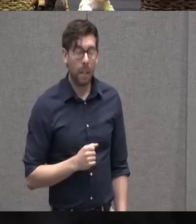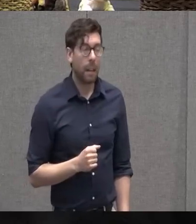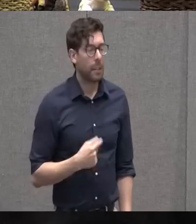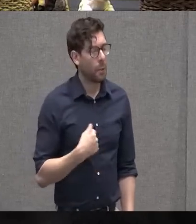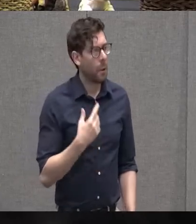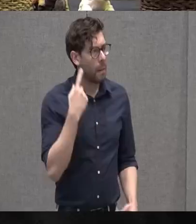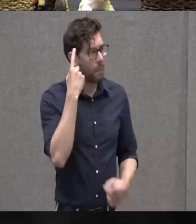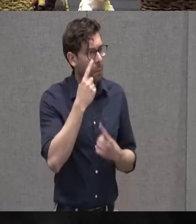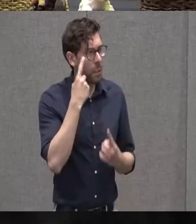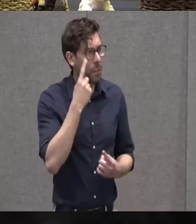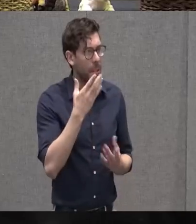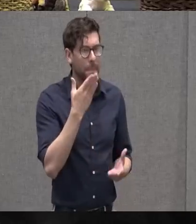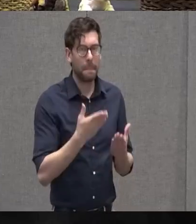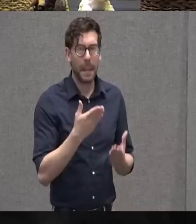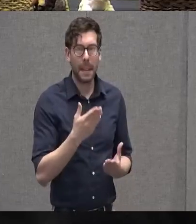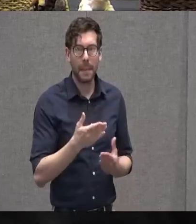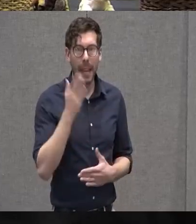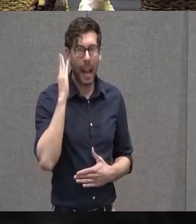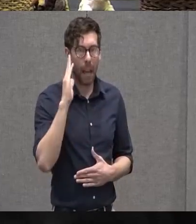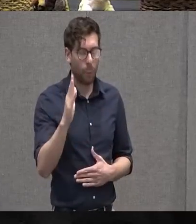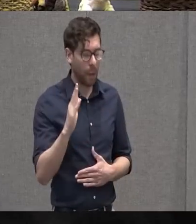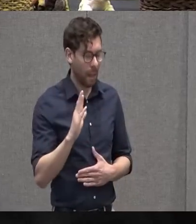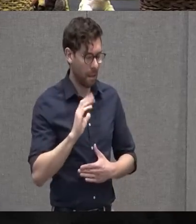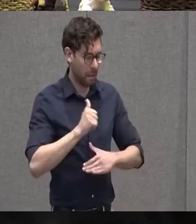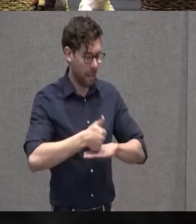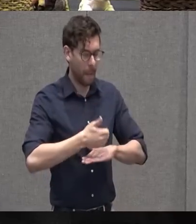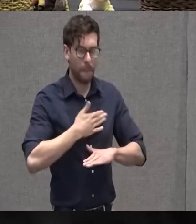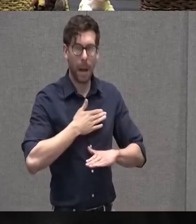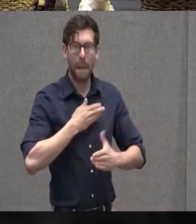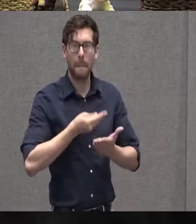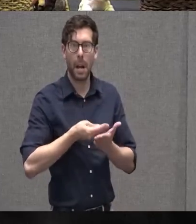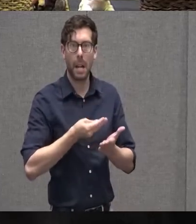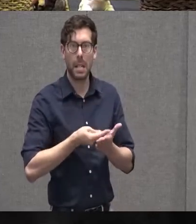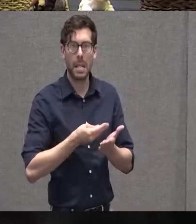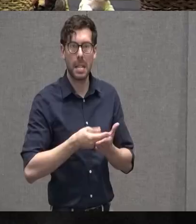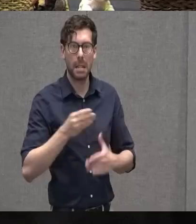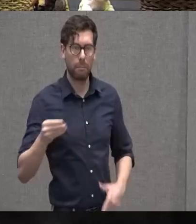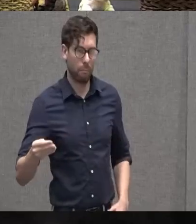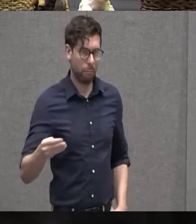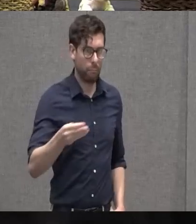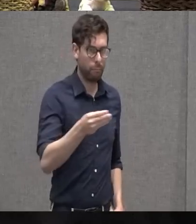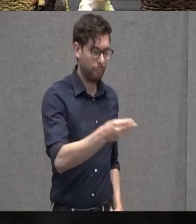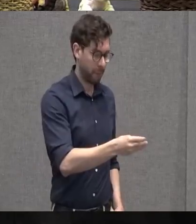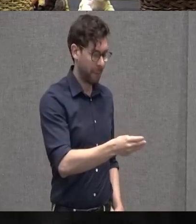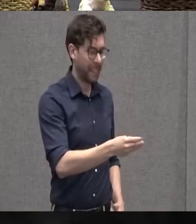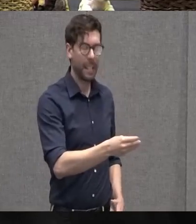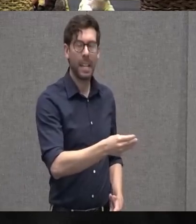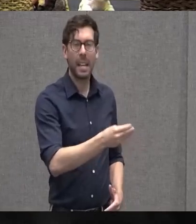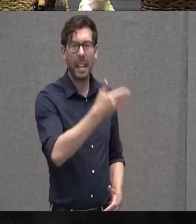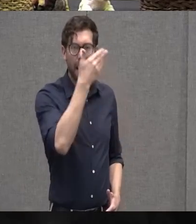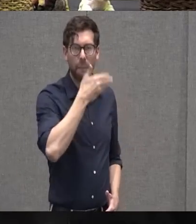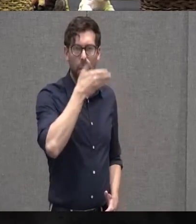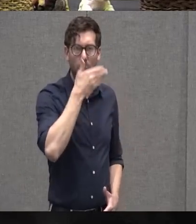That's a good idea That way I know, so I know it says $4. So I definitely want to put my $4 out.